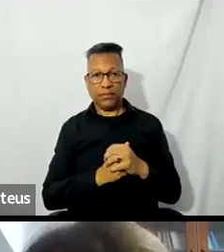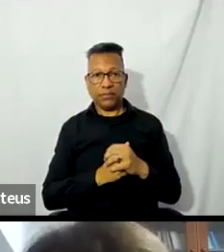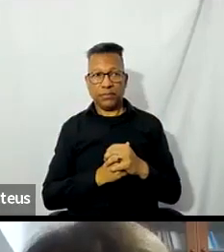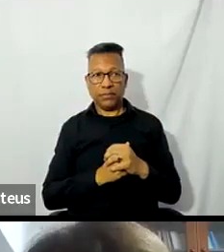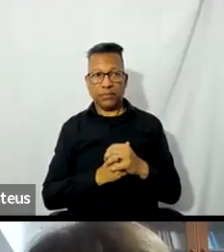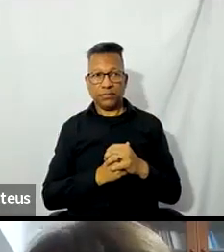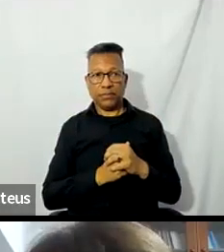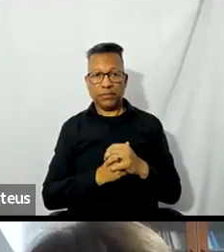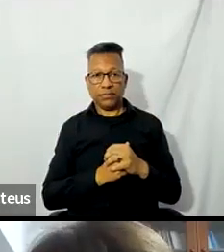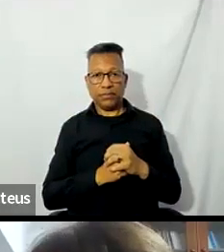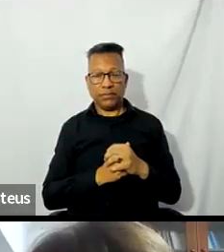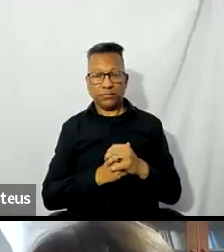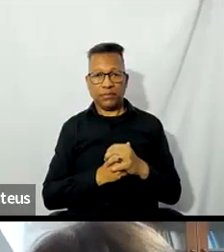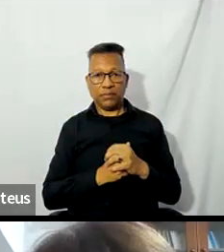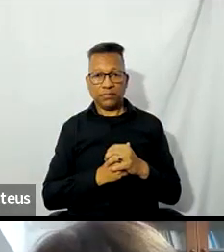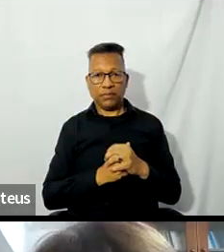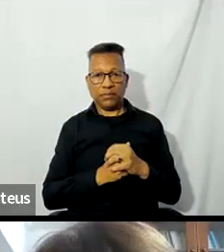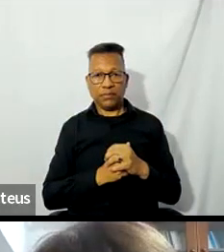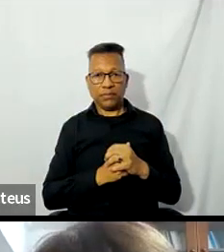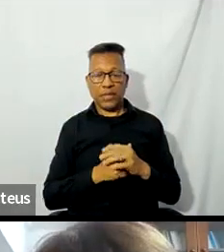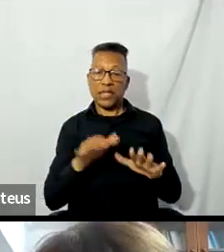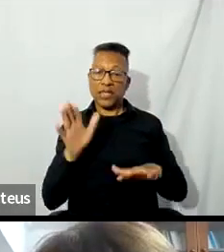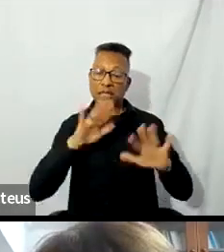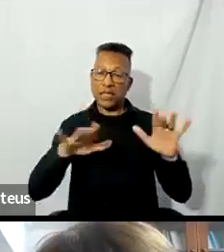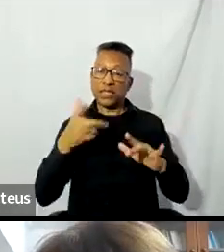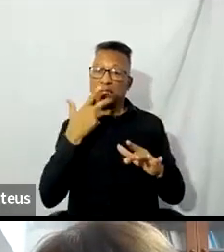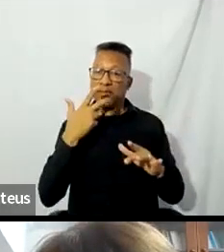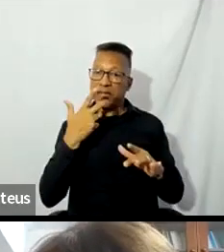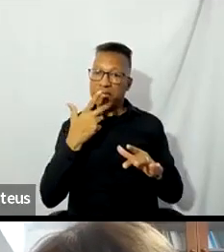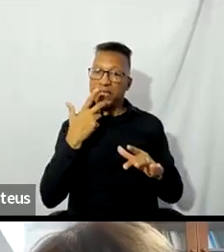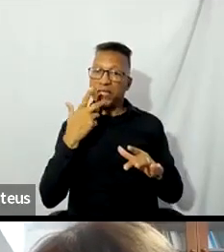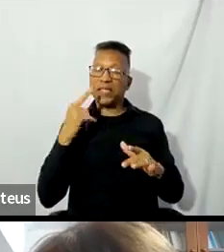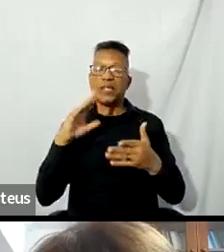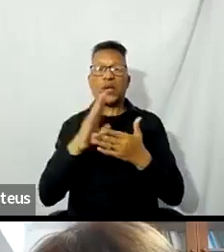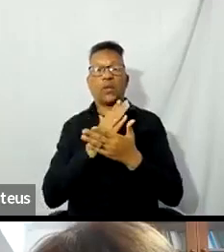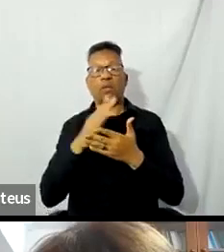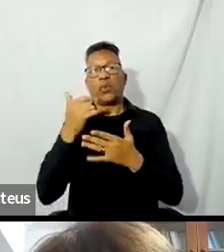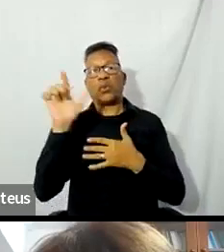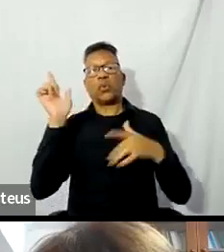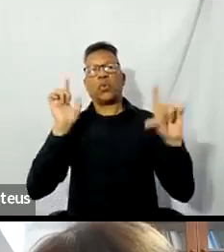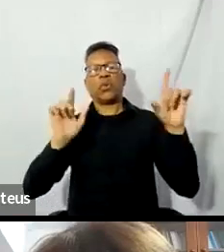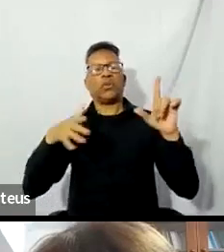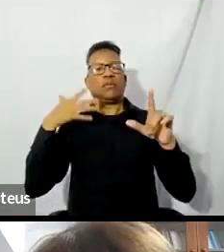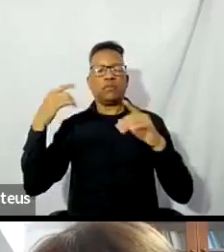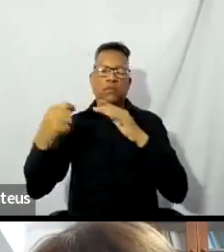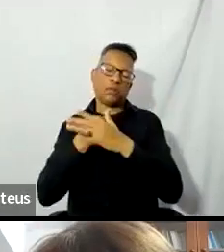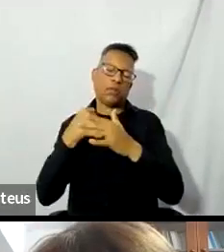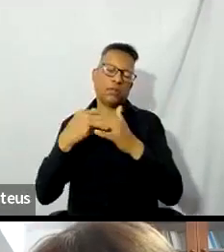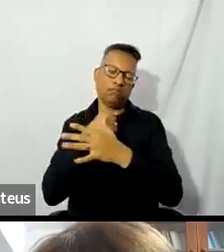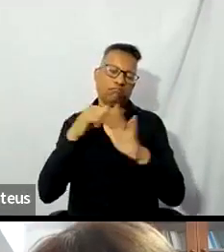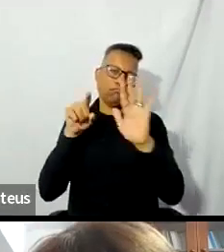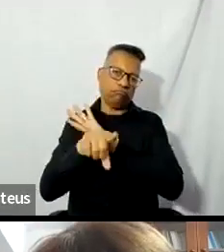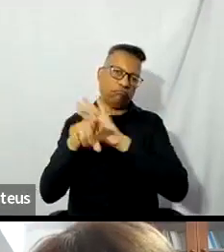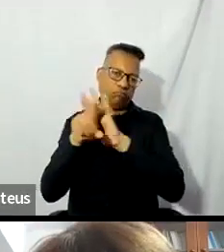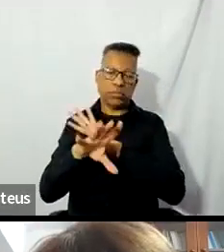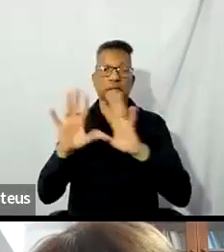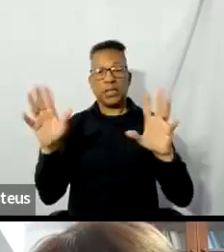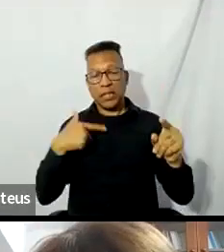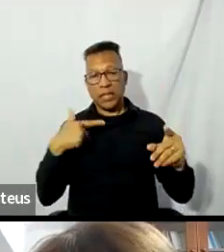k how I might have said this might have said this before in one of the other discussions, but I don't think sounds